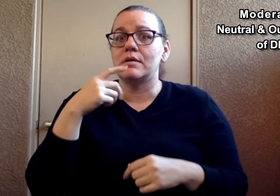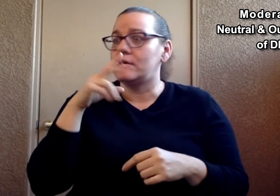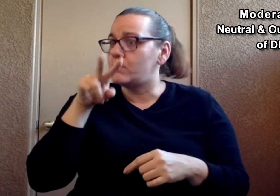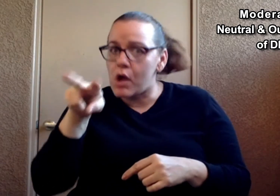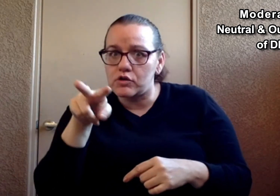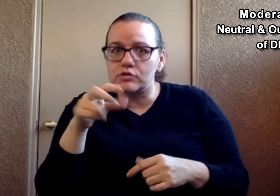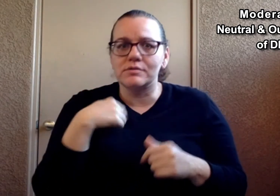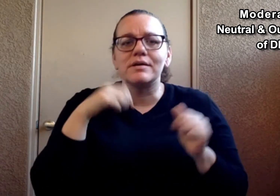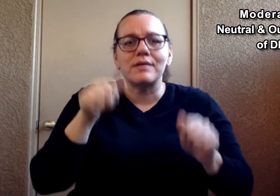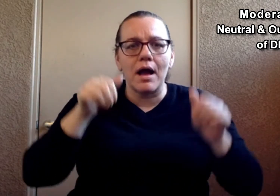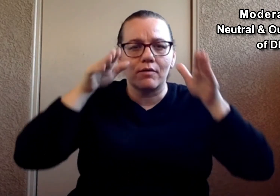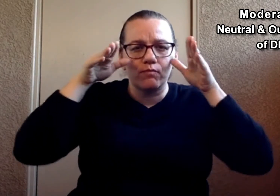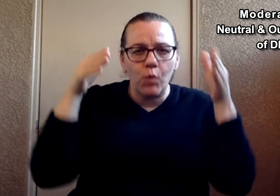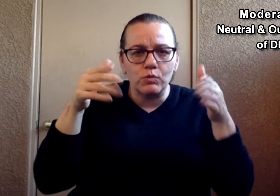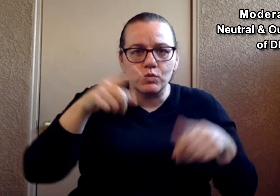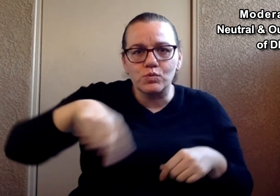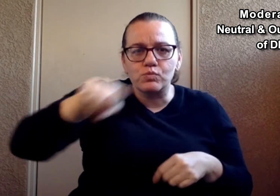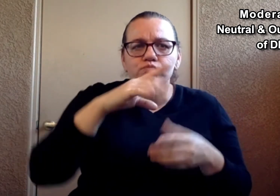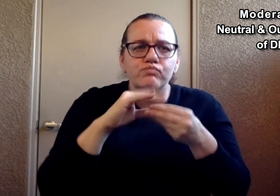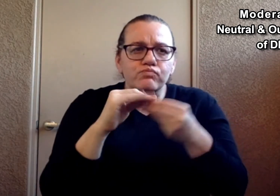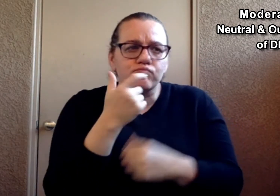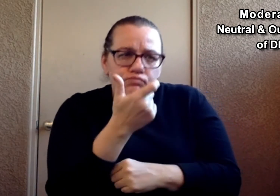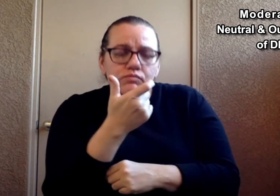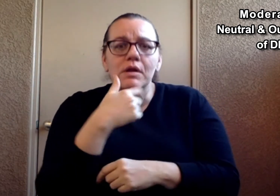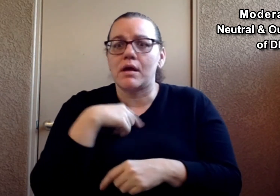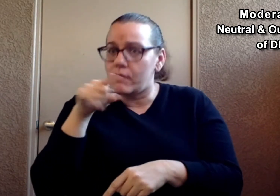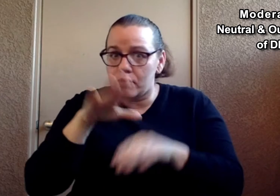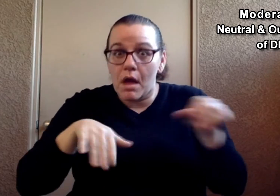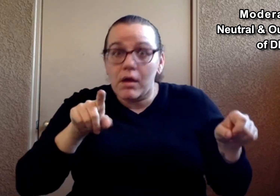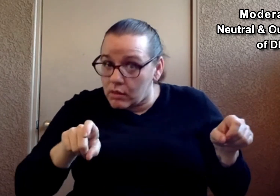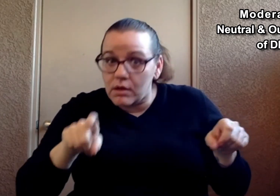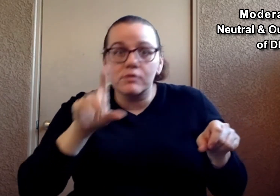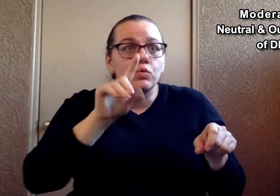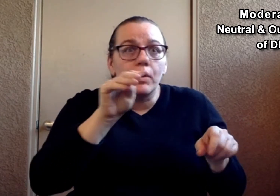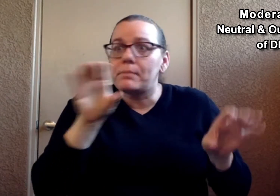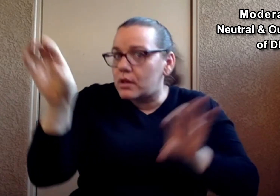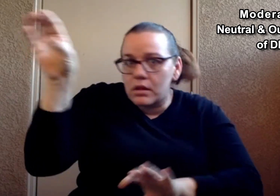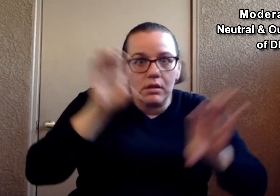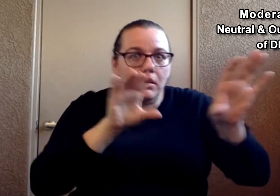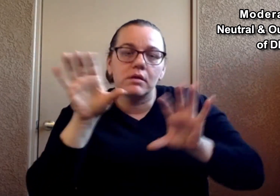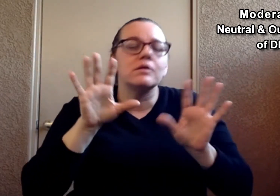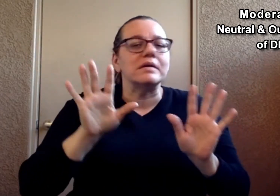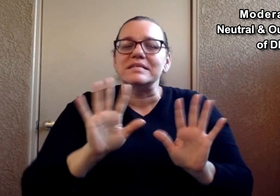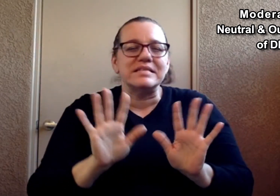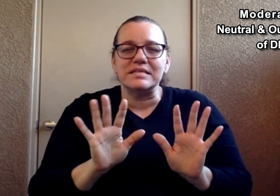I can watch and focus on your comments than try to click and follow everything.